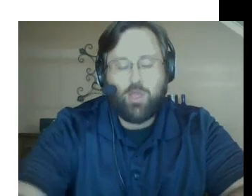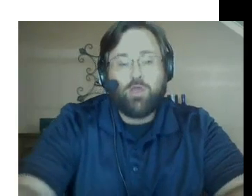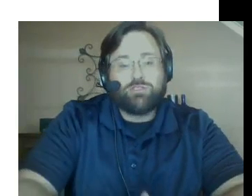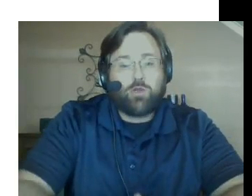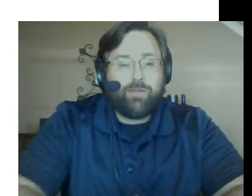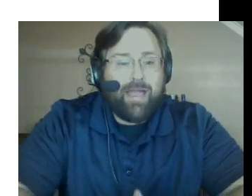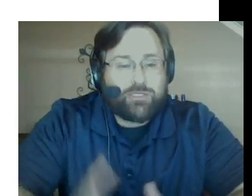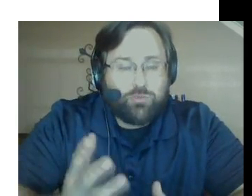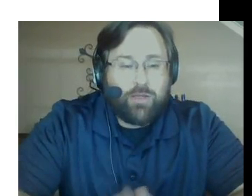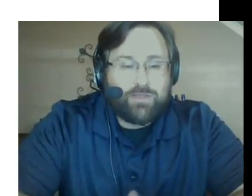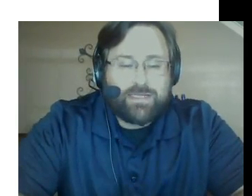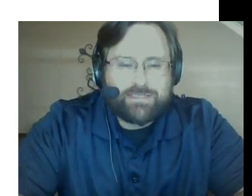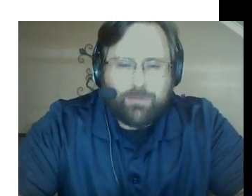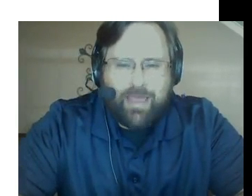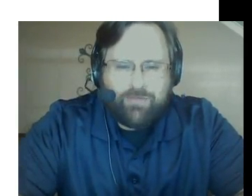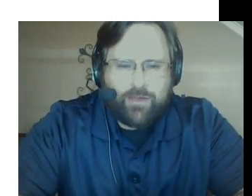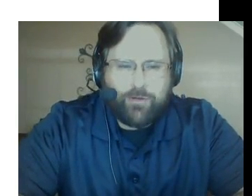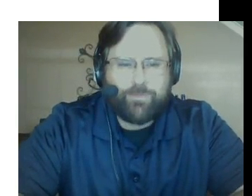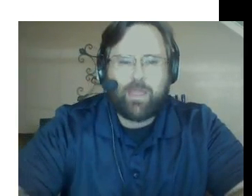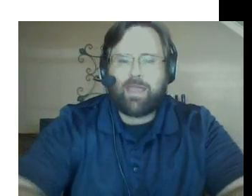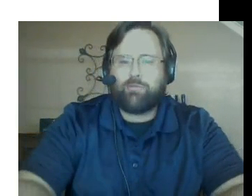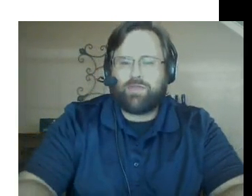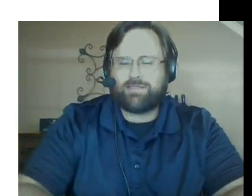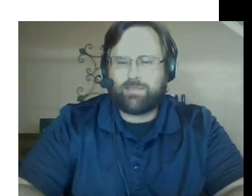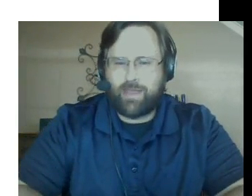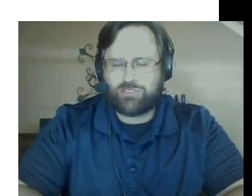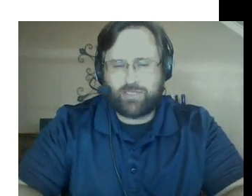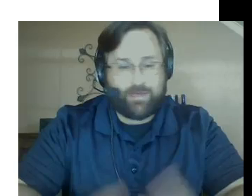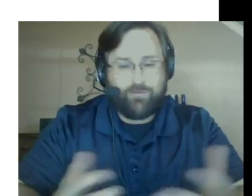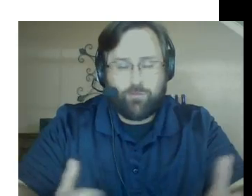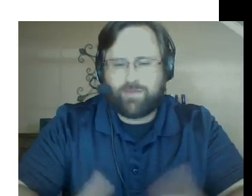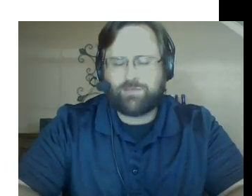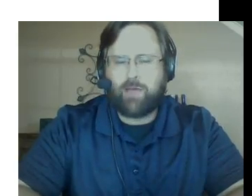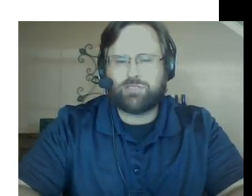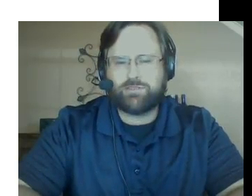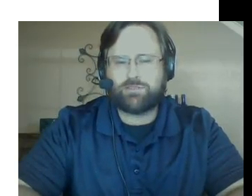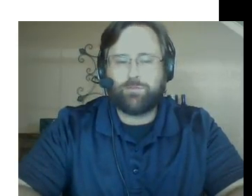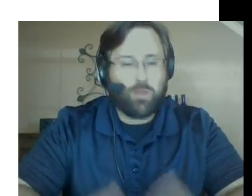so going back to the sentences that we have here amber thinks that Mike should leave we have some options